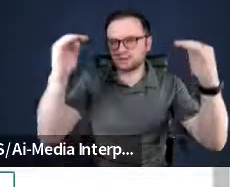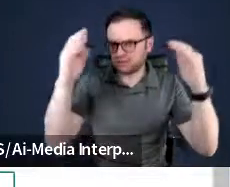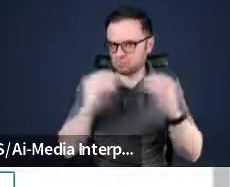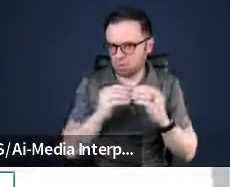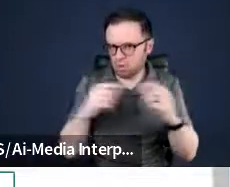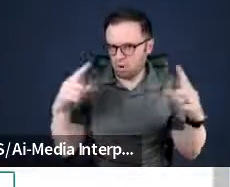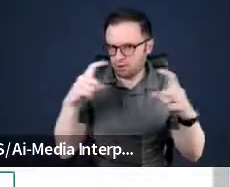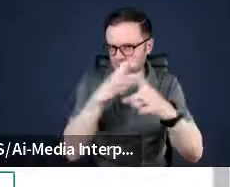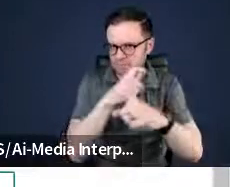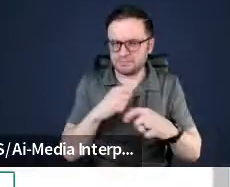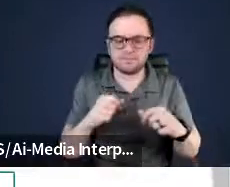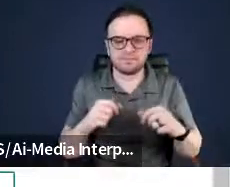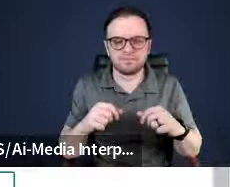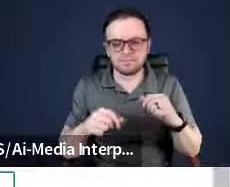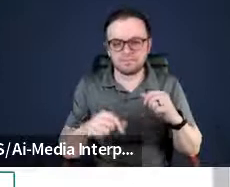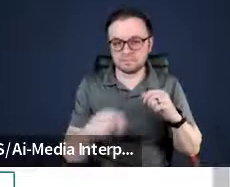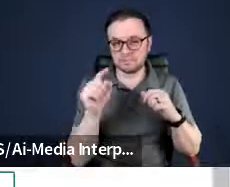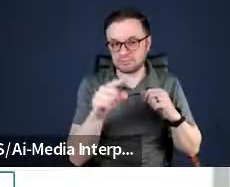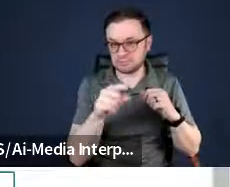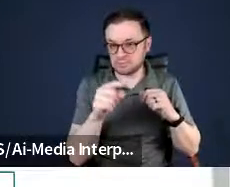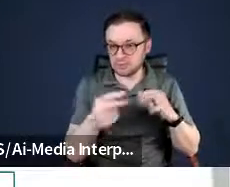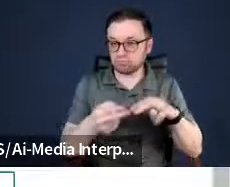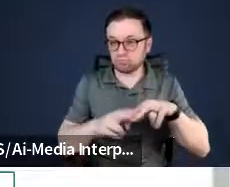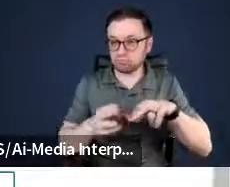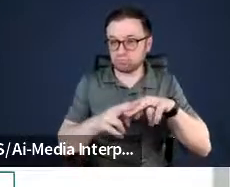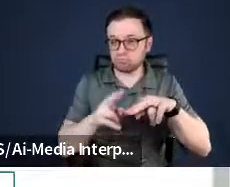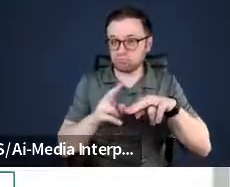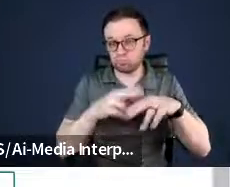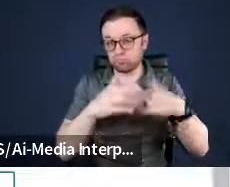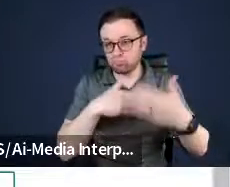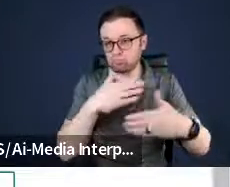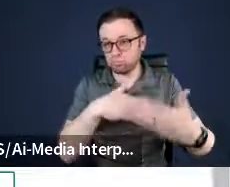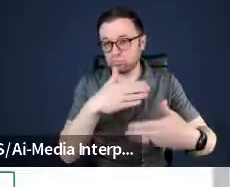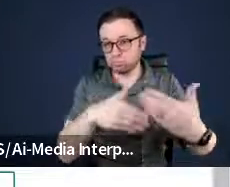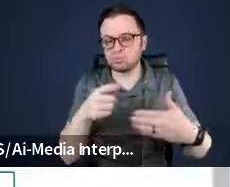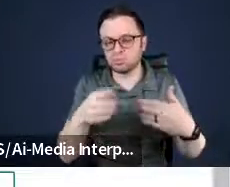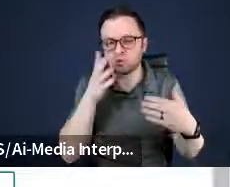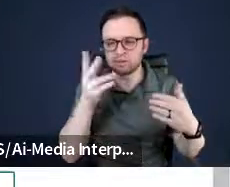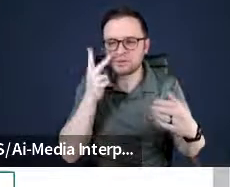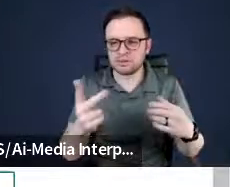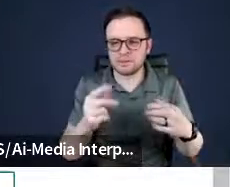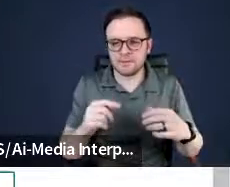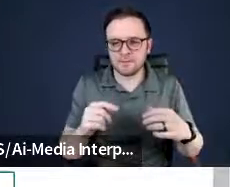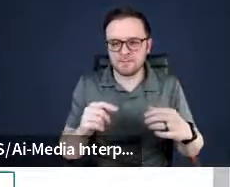a more and more advanced idea of how to move through a page. And as this builds up